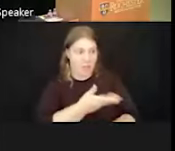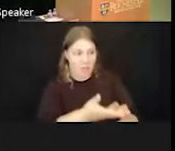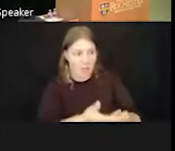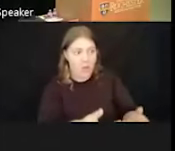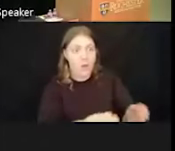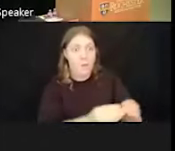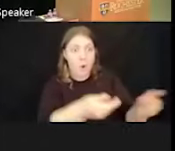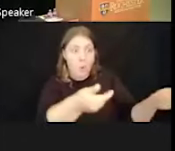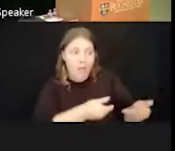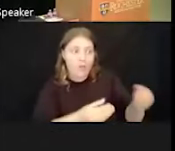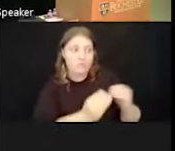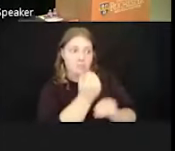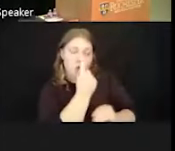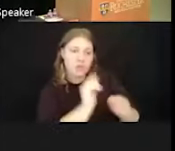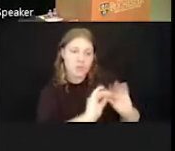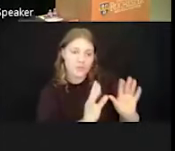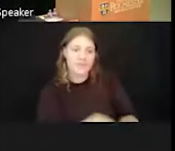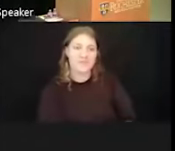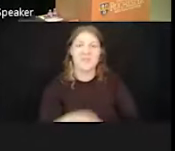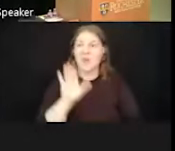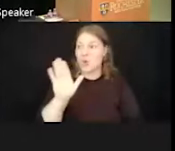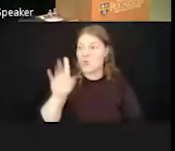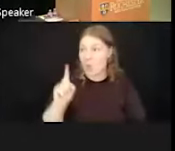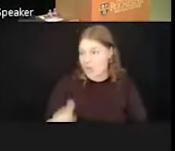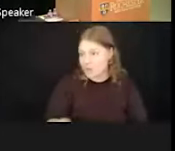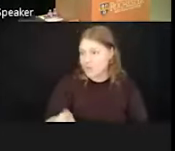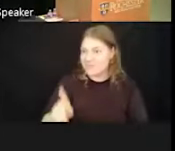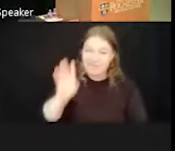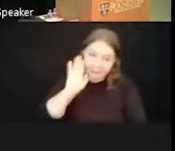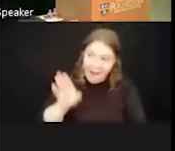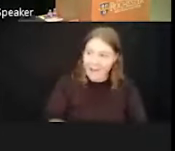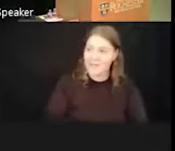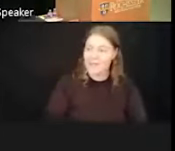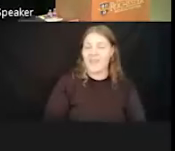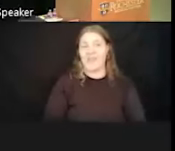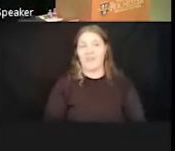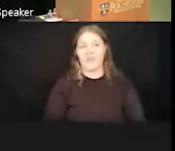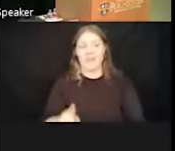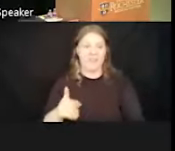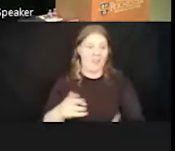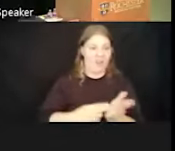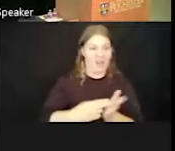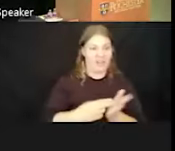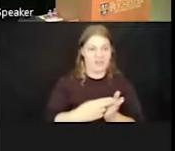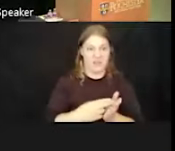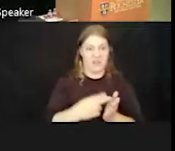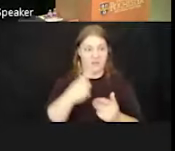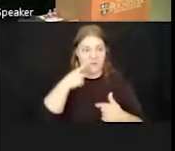great question Norma and hi by the way um I I honestly it's for me it comes down to genuine